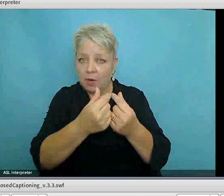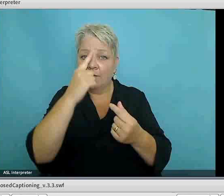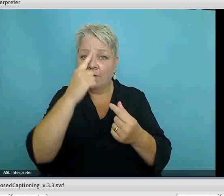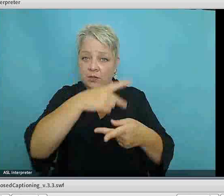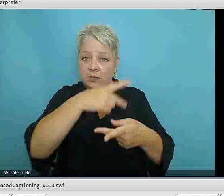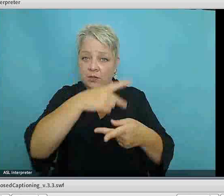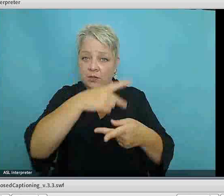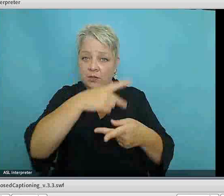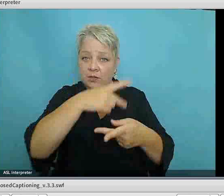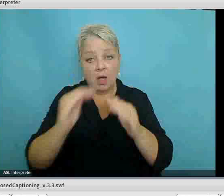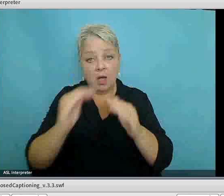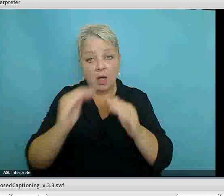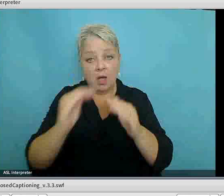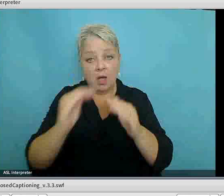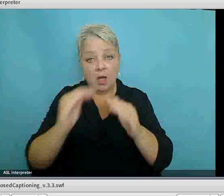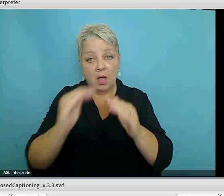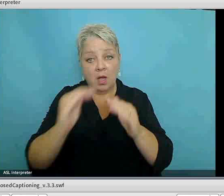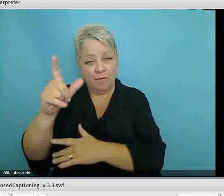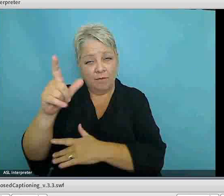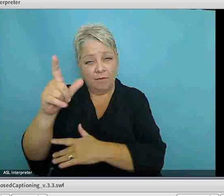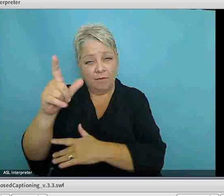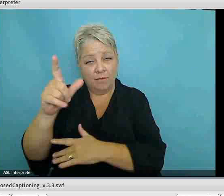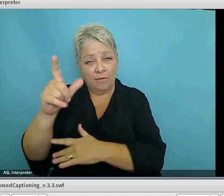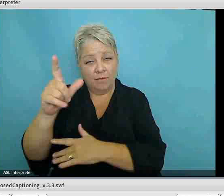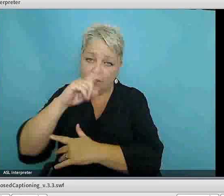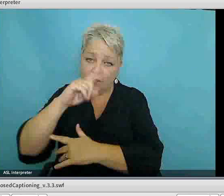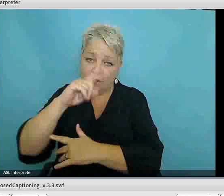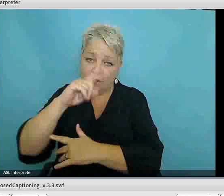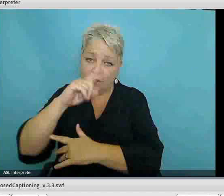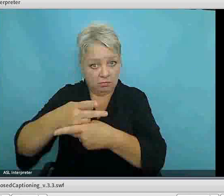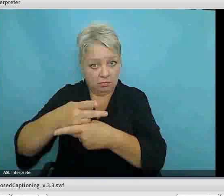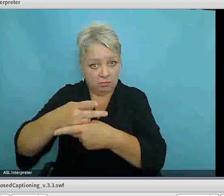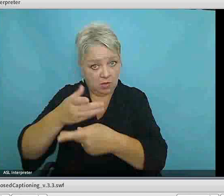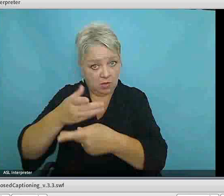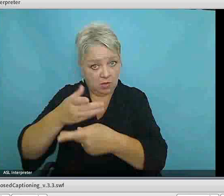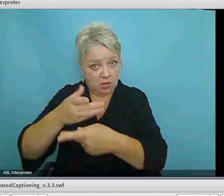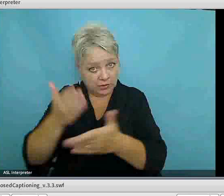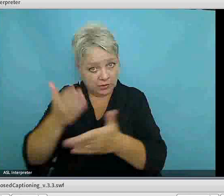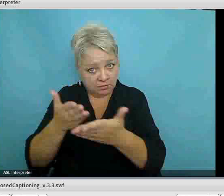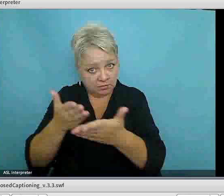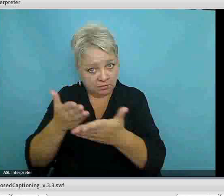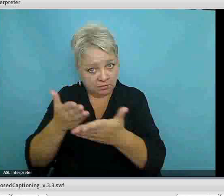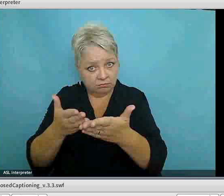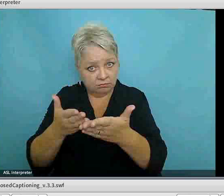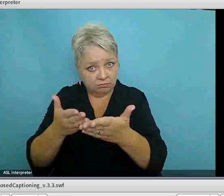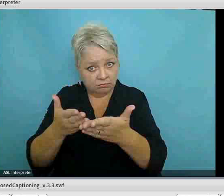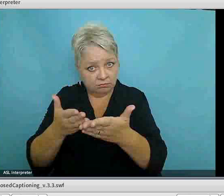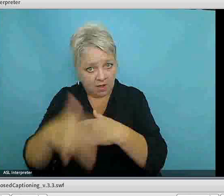I urge you to look at, on our website we have a One Care booklet that has a complete list